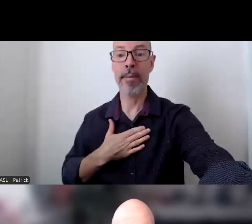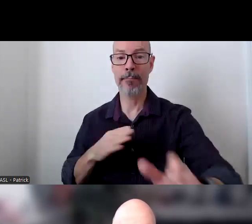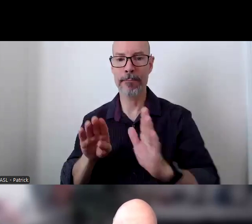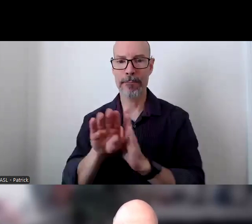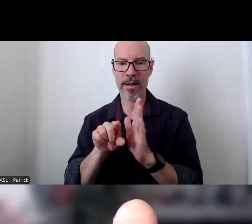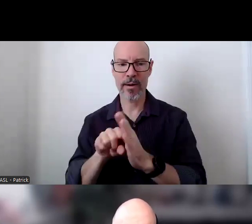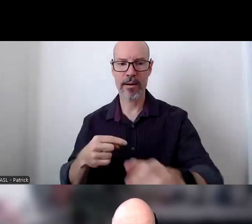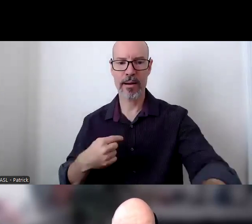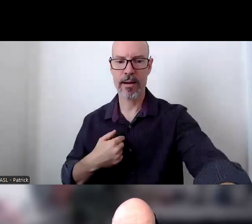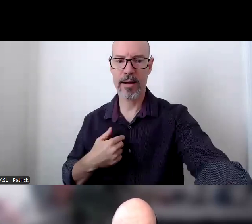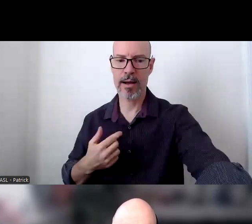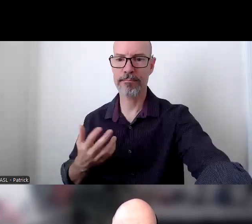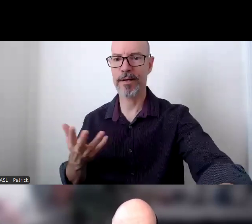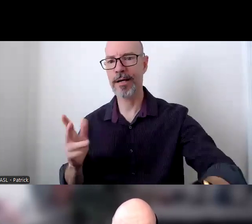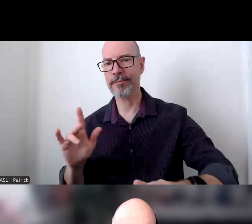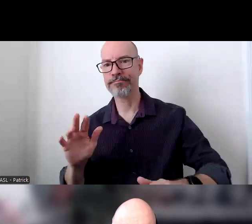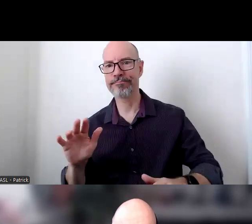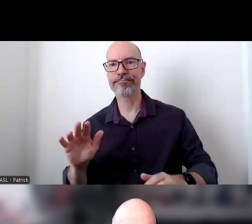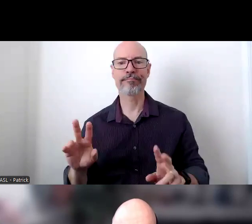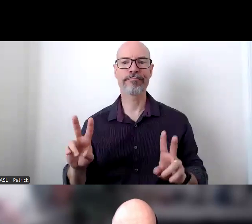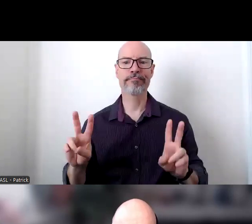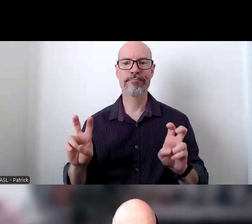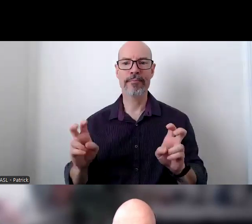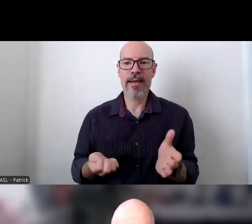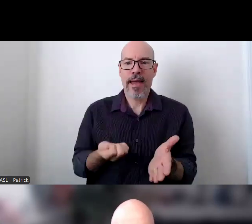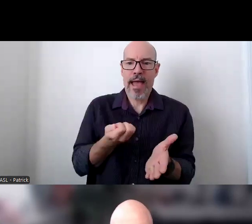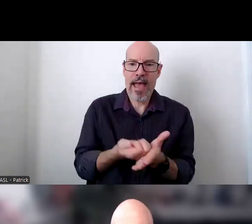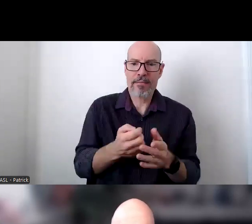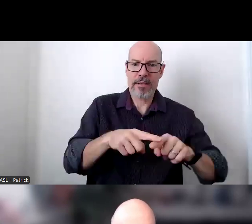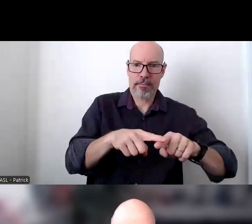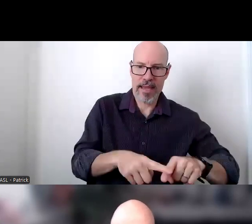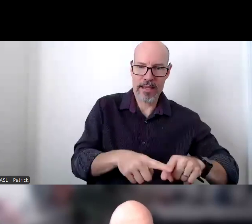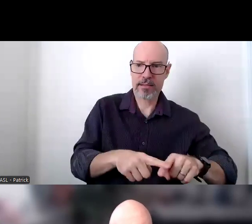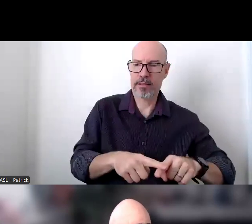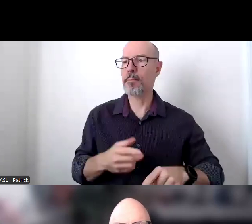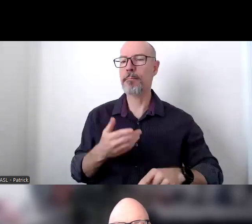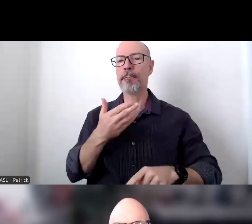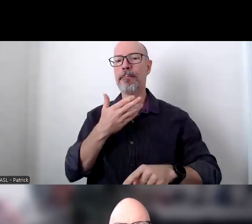very much -- I would say, evidence and Best Practices